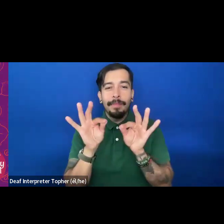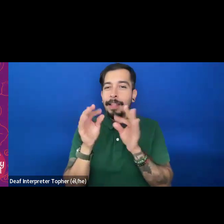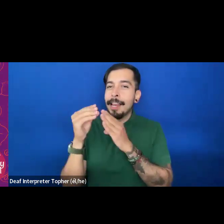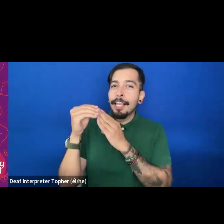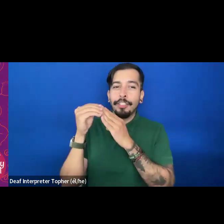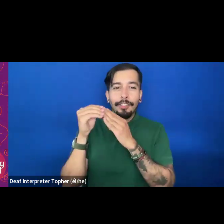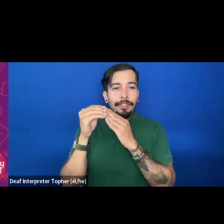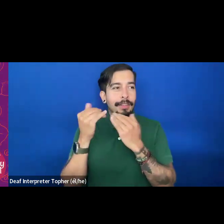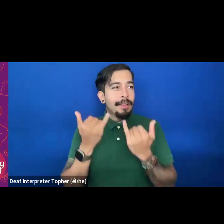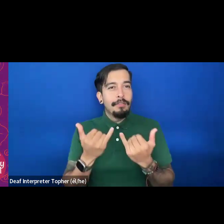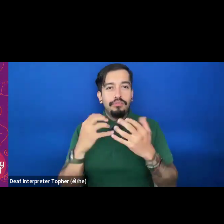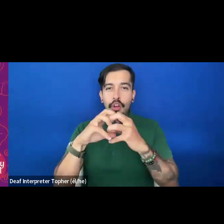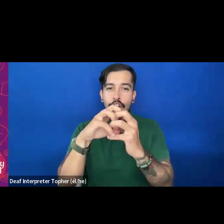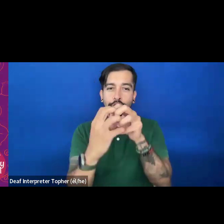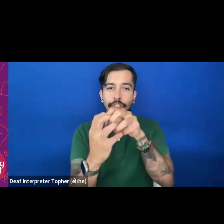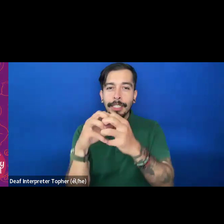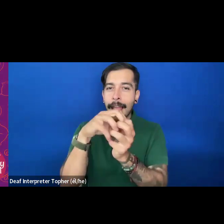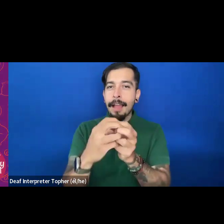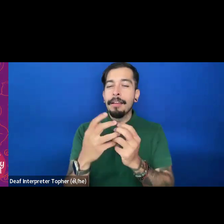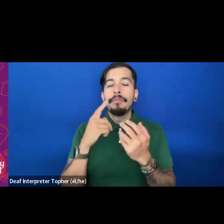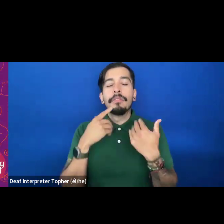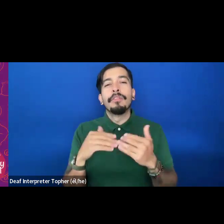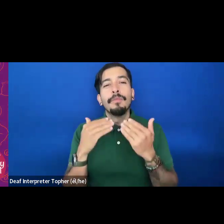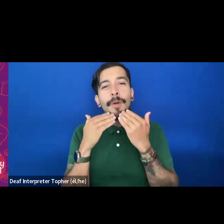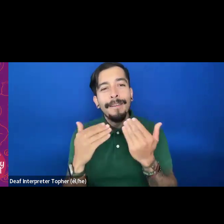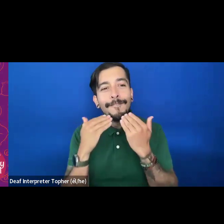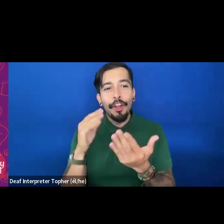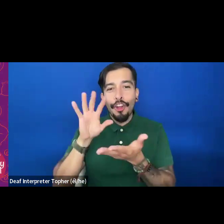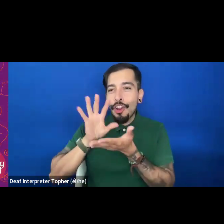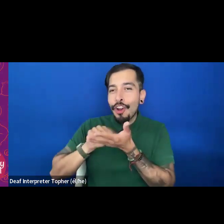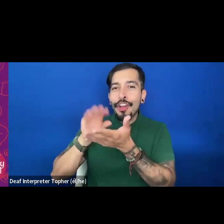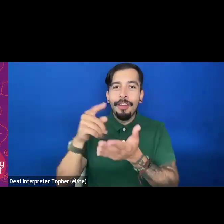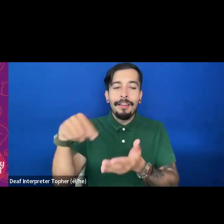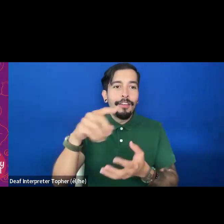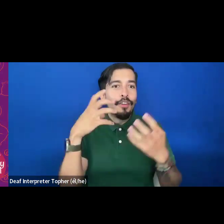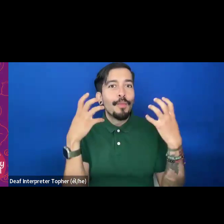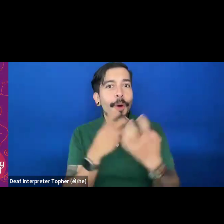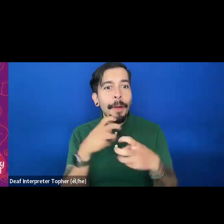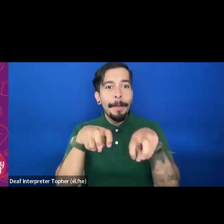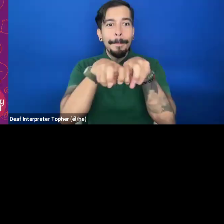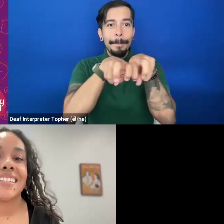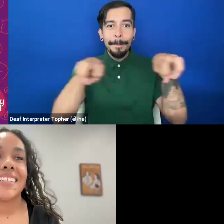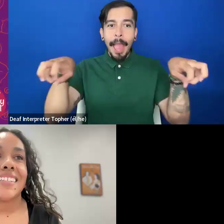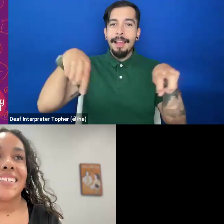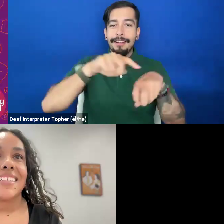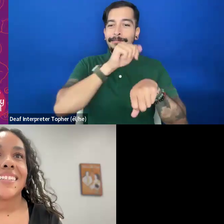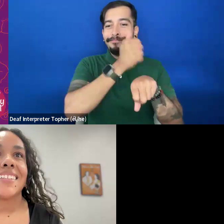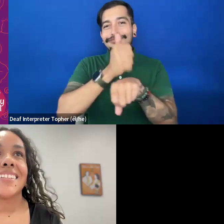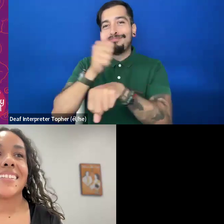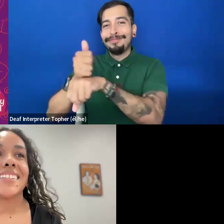from the incredible panelists that they've helped assemble today. So without further ado, I'll turn it over